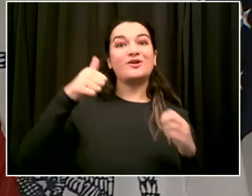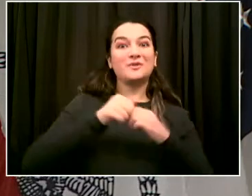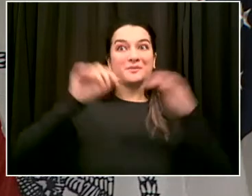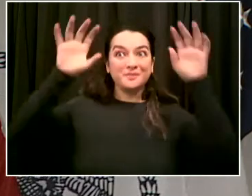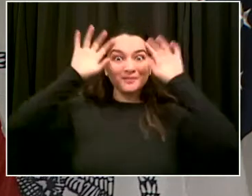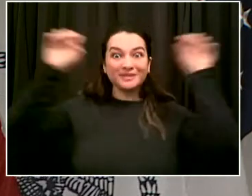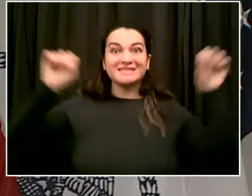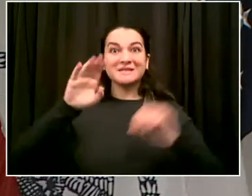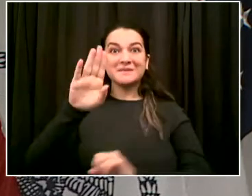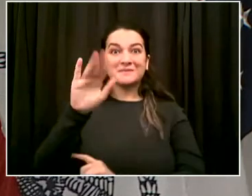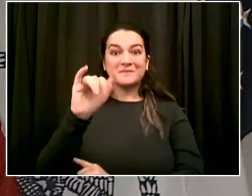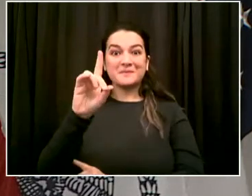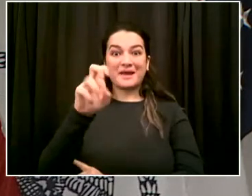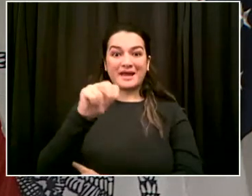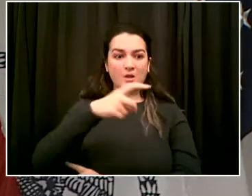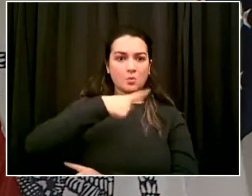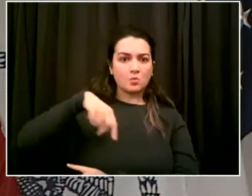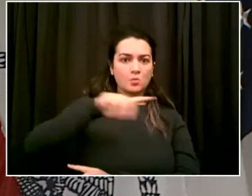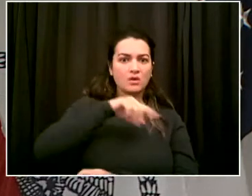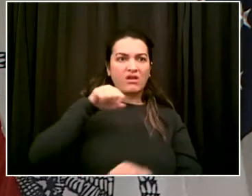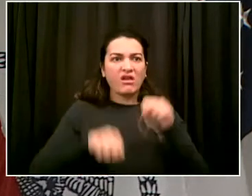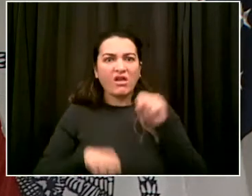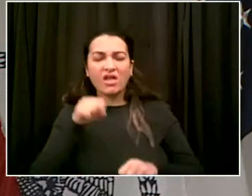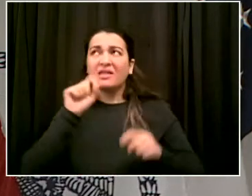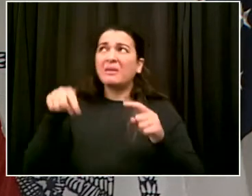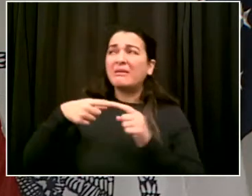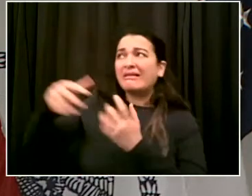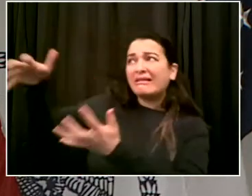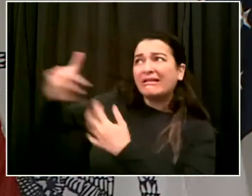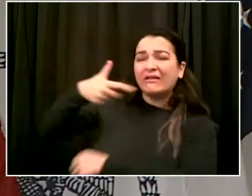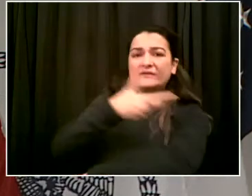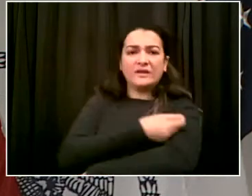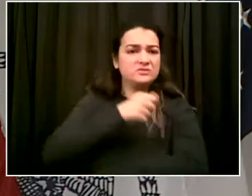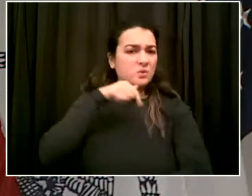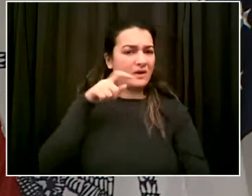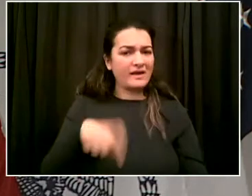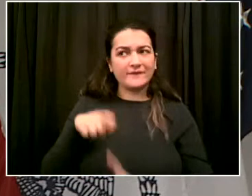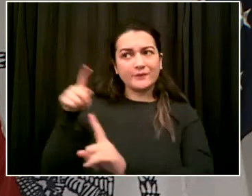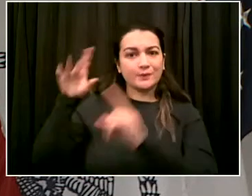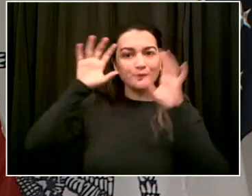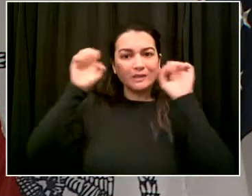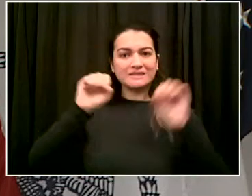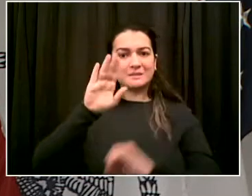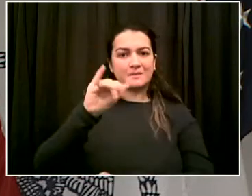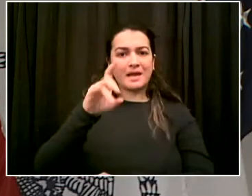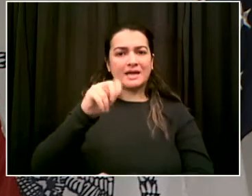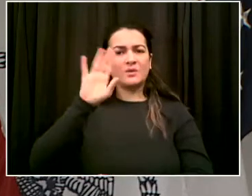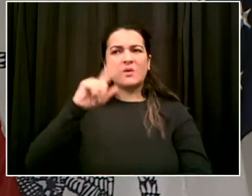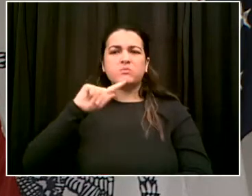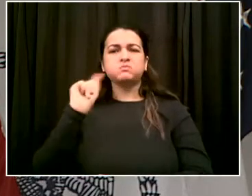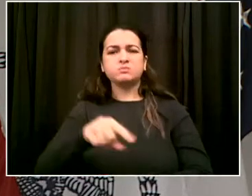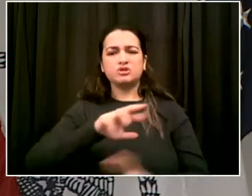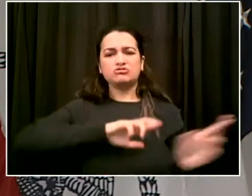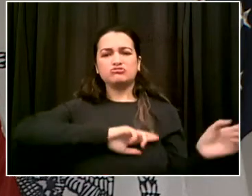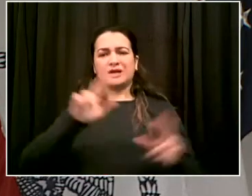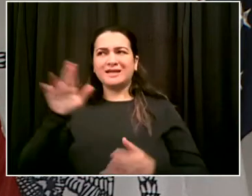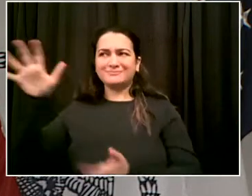FOR THE LONG TERM THAT WE WERE NOT GOING TO HAVE ENOUGH VACCINE I THINK